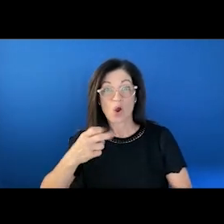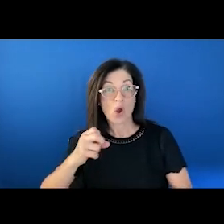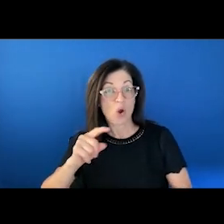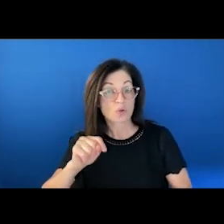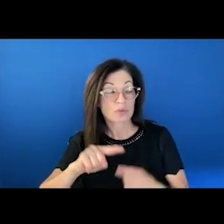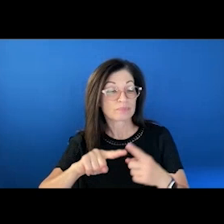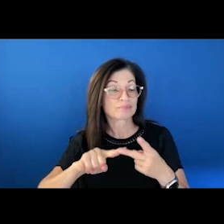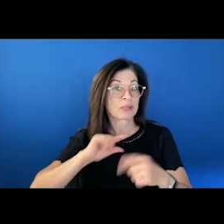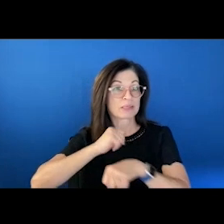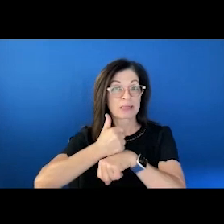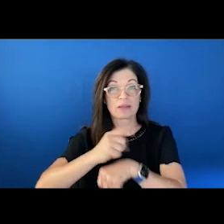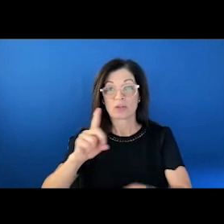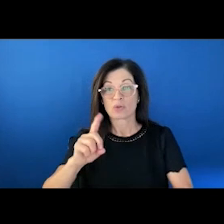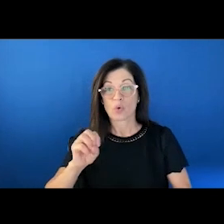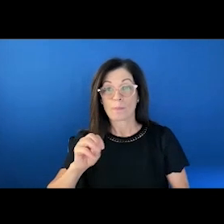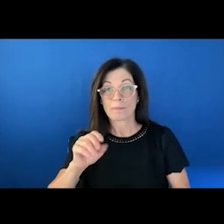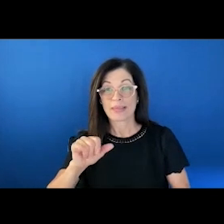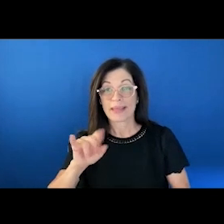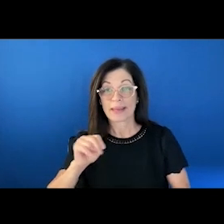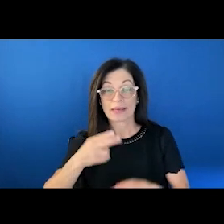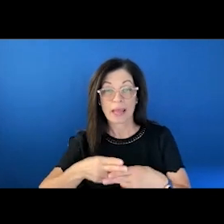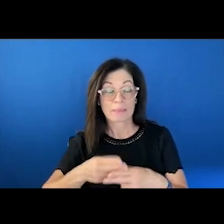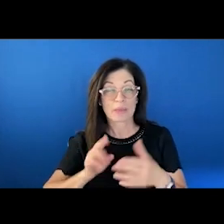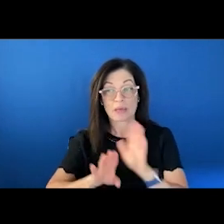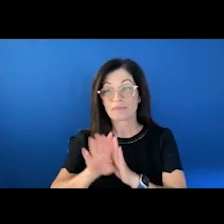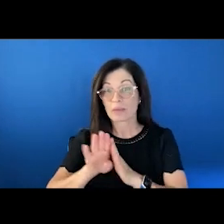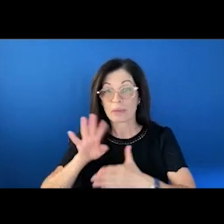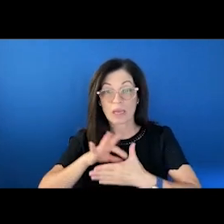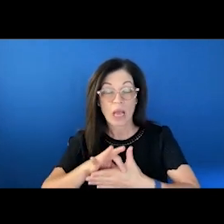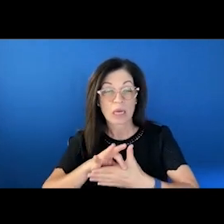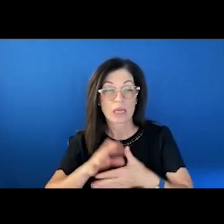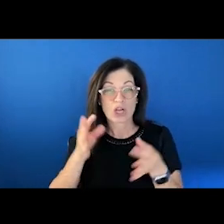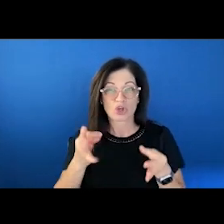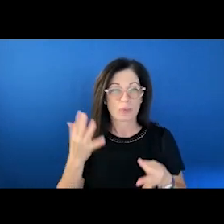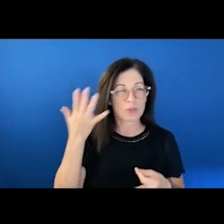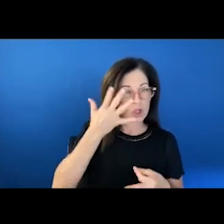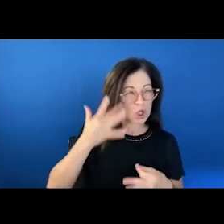a domain name, developing the content, determining the look and feel, and so on.